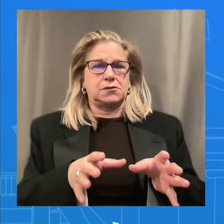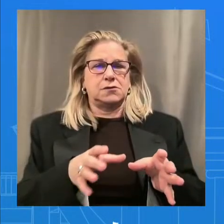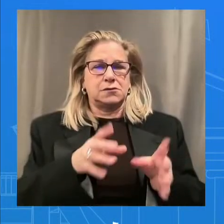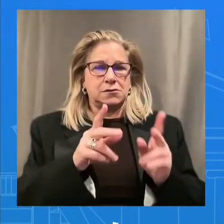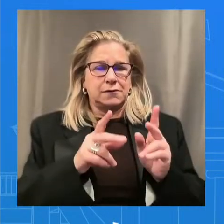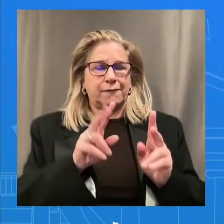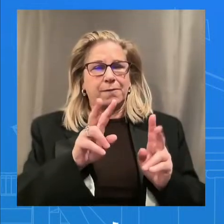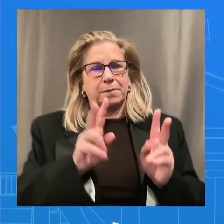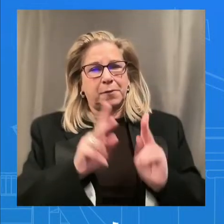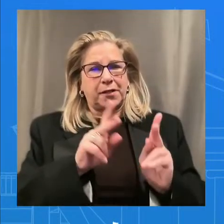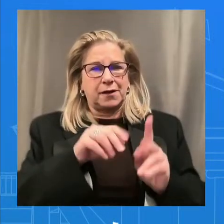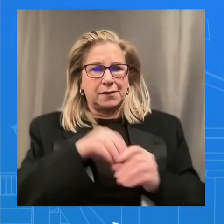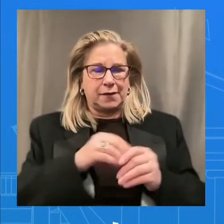It is, again, horrific.